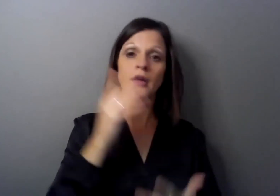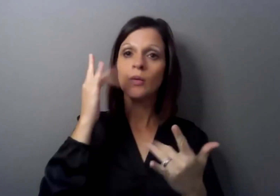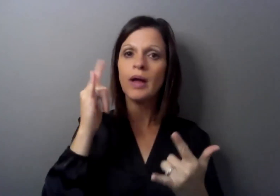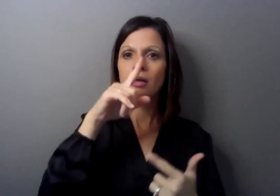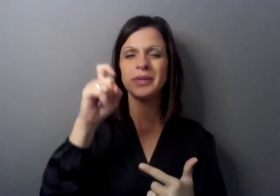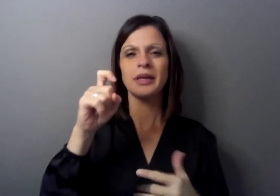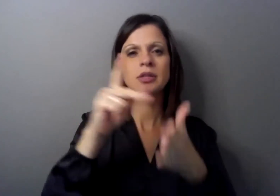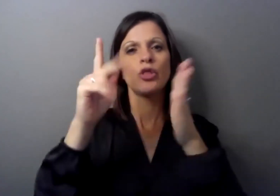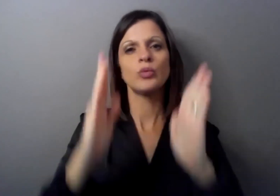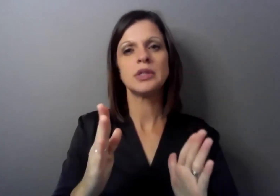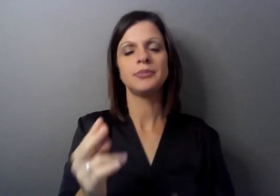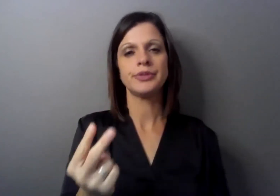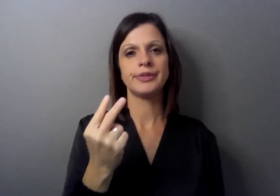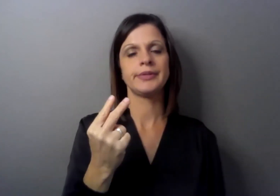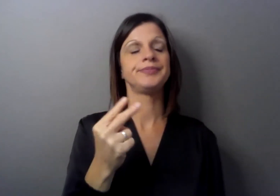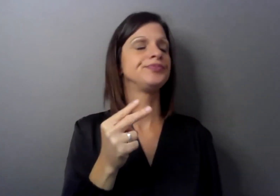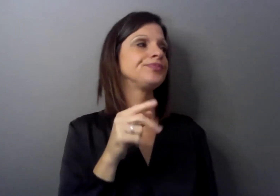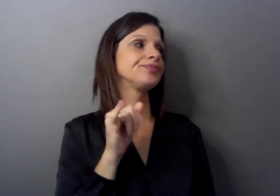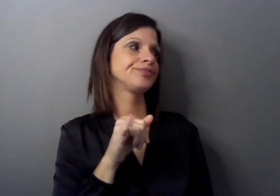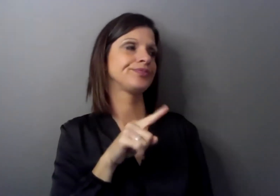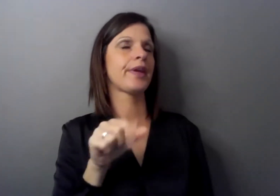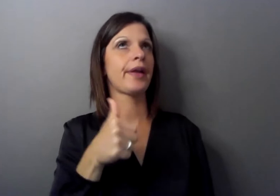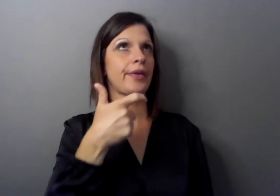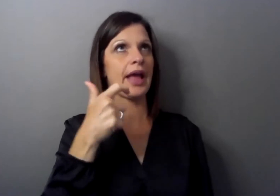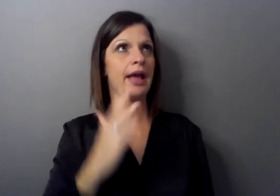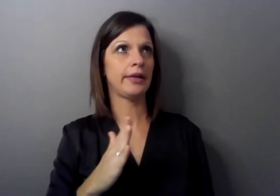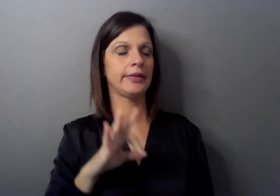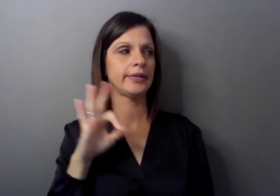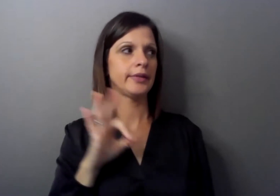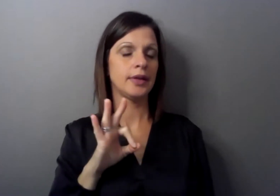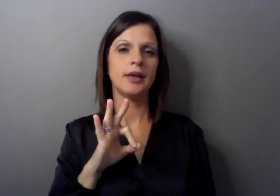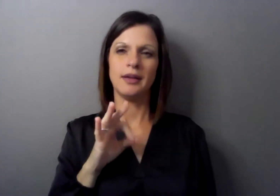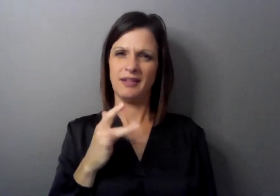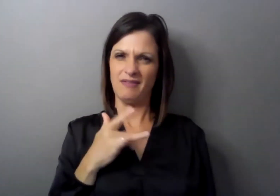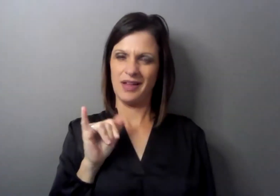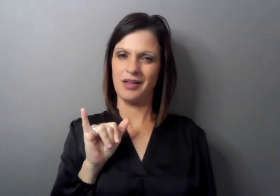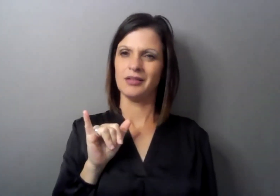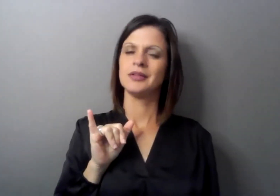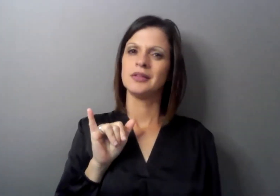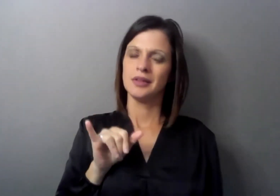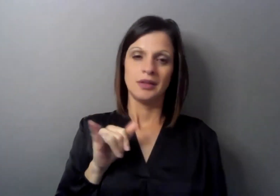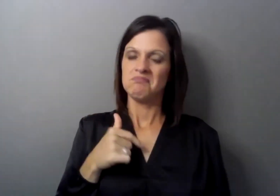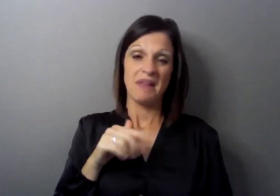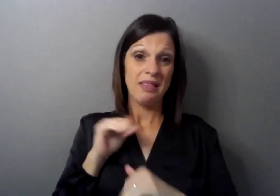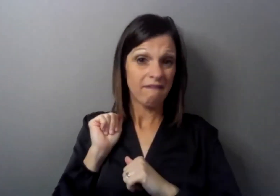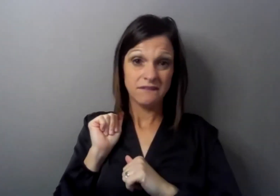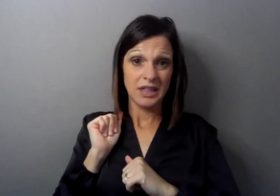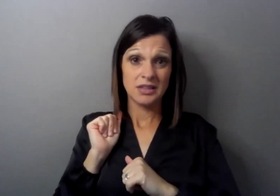looked at me like there is another addict. That is something that really needs to be taken into consideration.